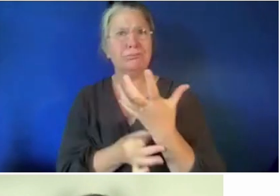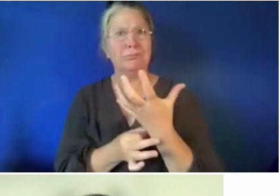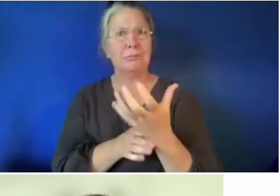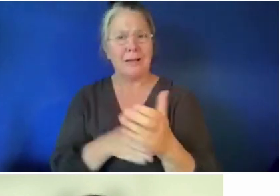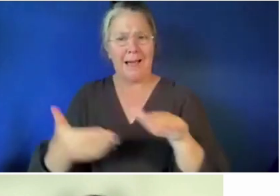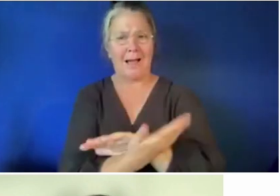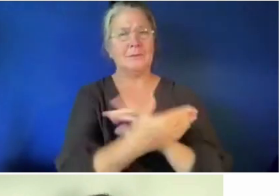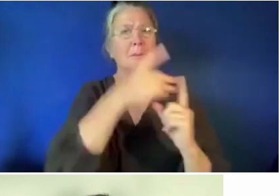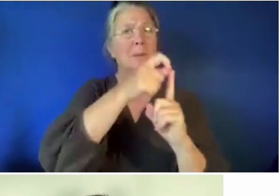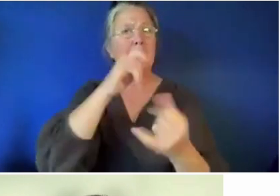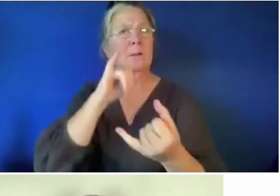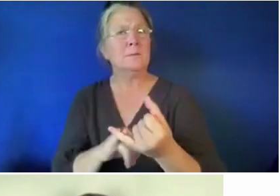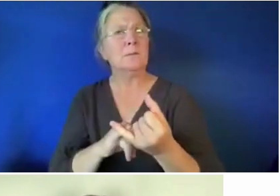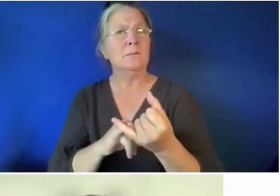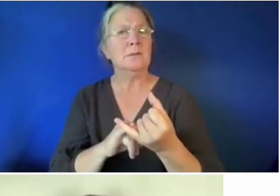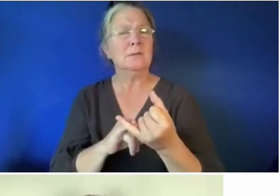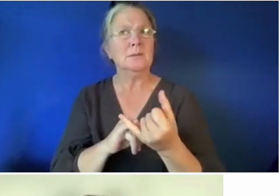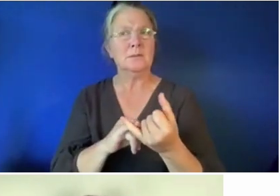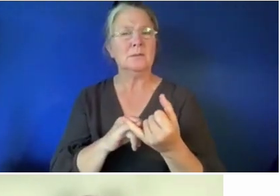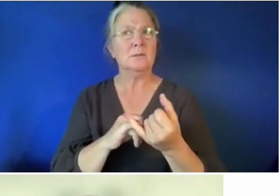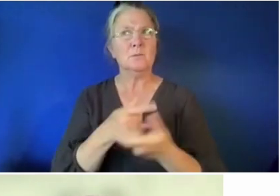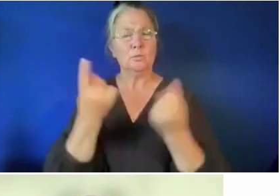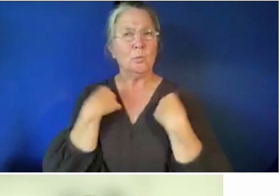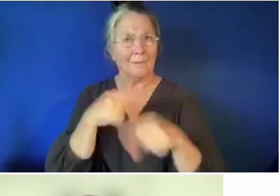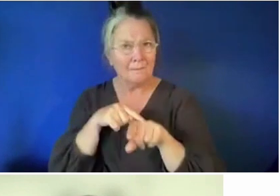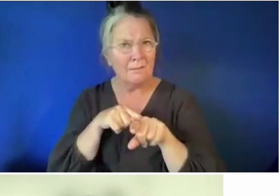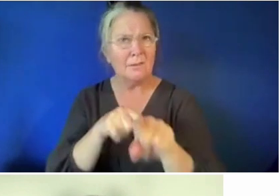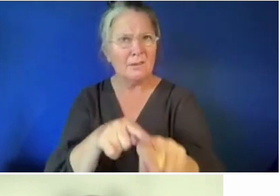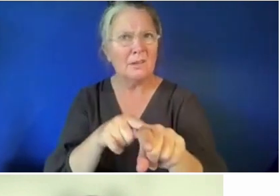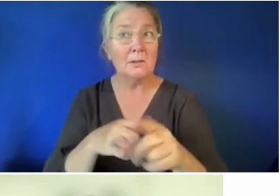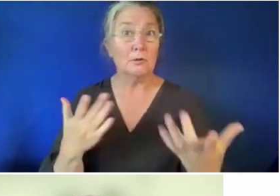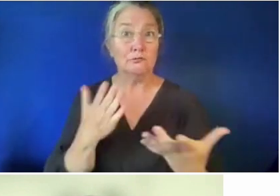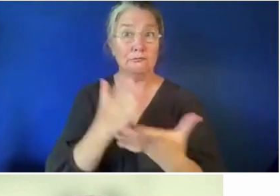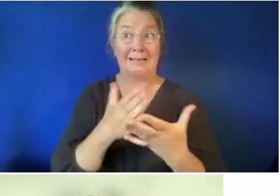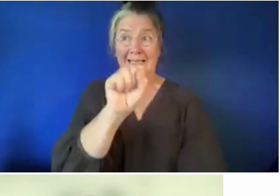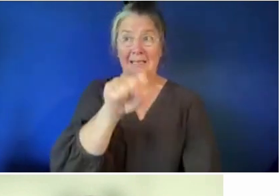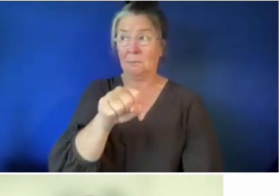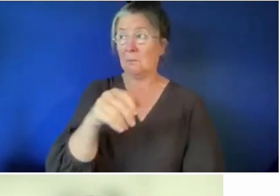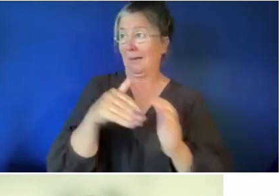So I think it will certainly be, well, it is a time of self-reflection.